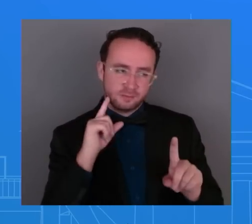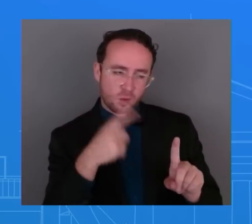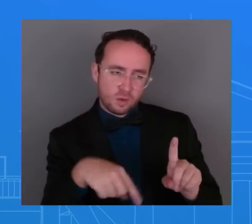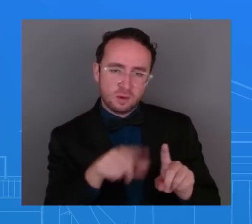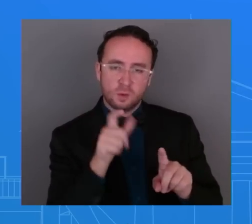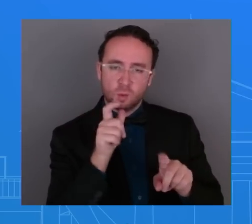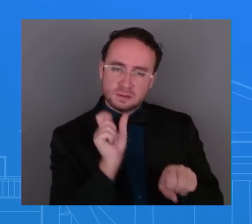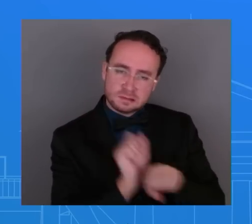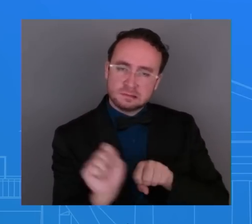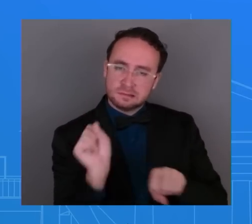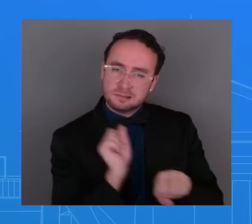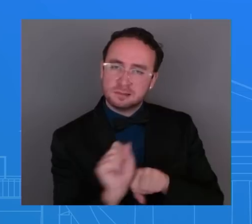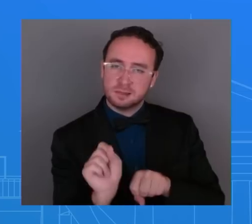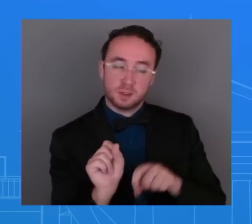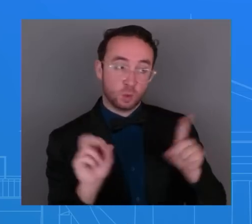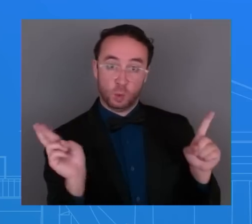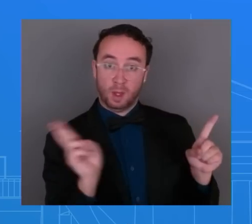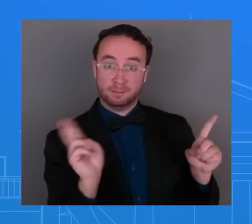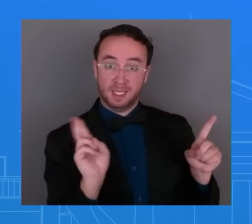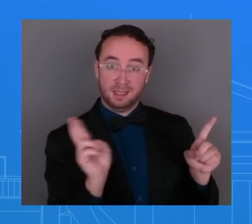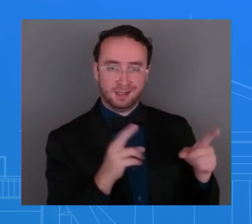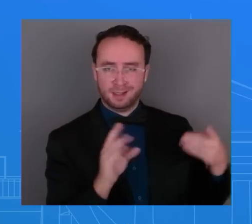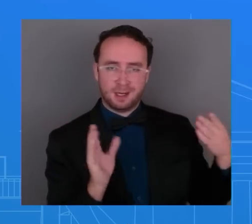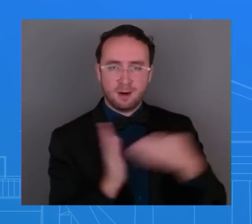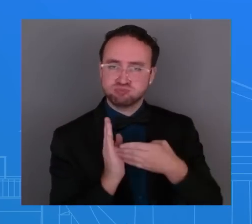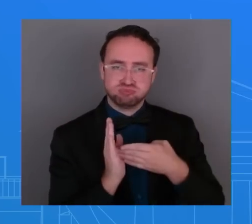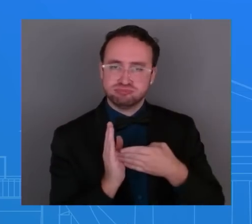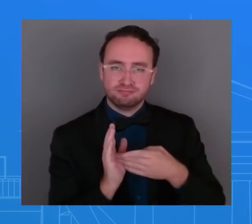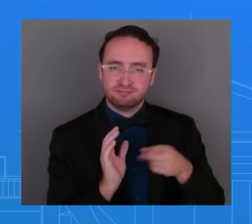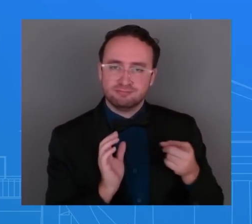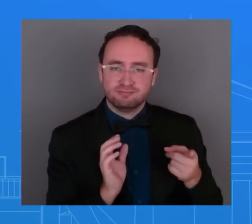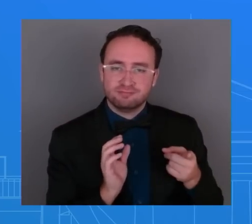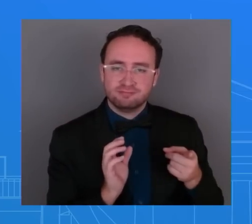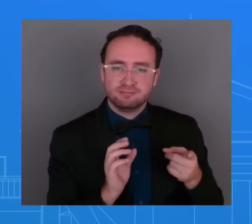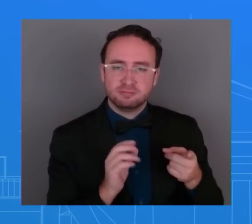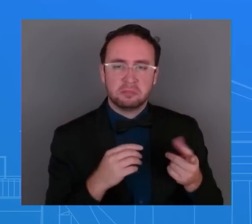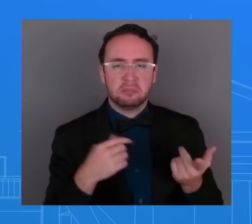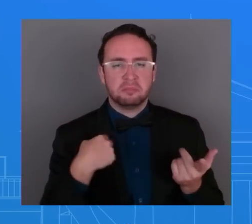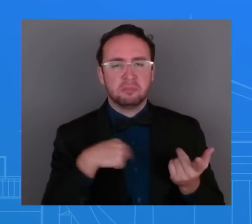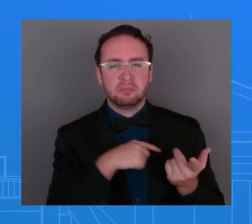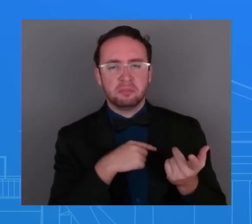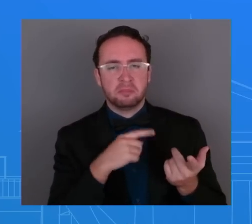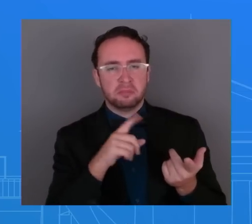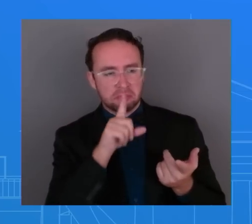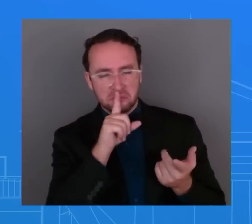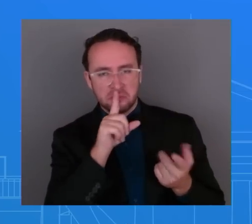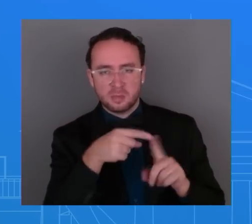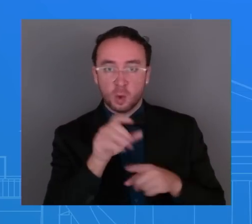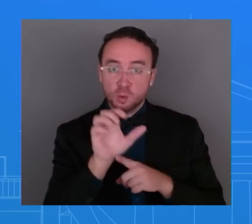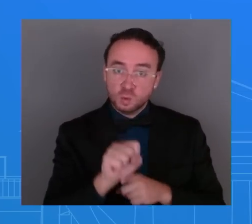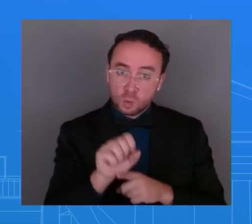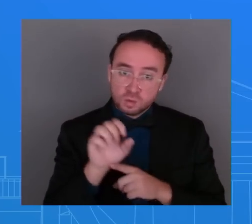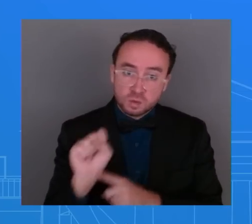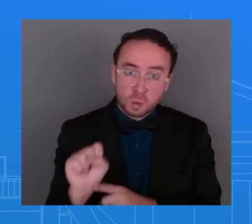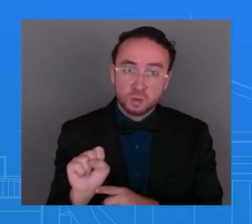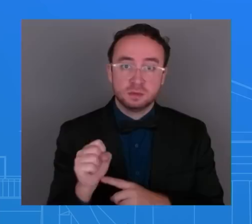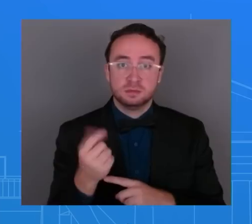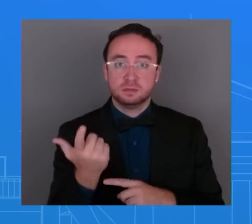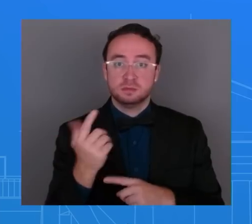I mean, these are things that they have said that will hurt hard-working people. So, the president supports it. This is part of the vice president's policy.